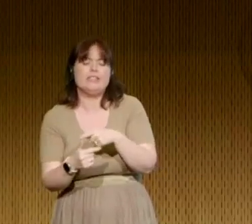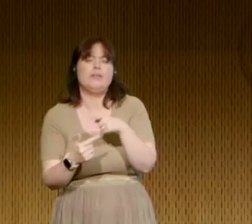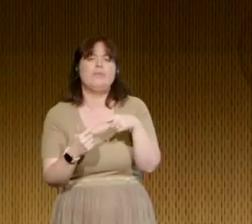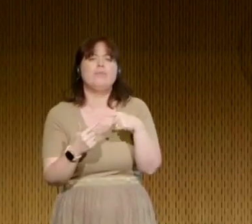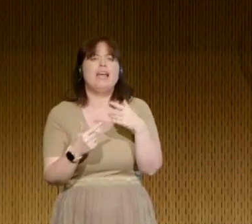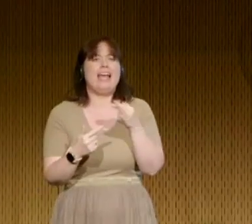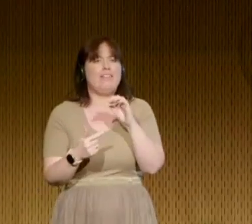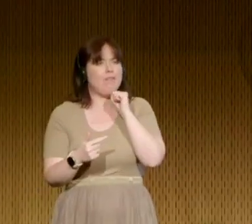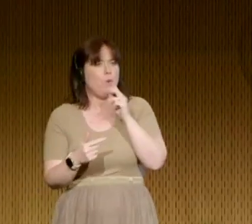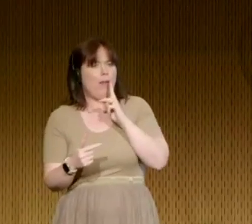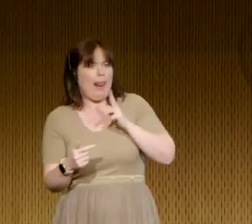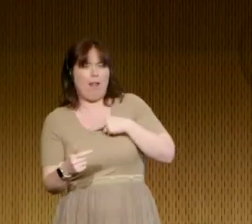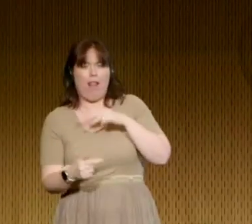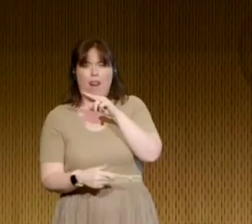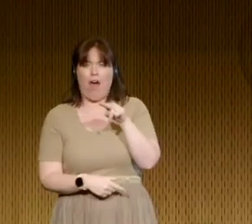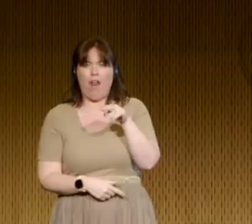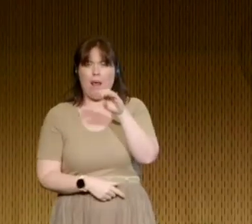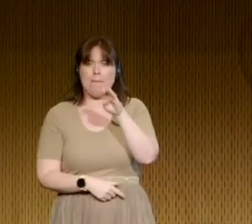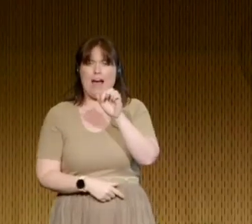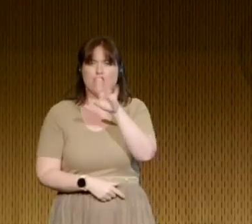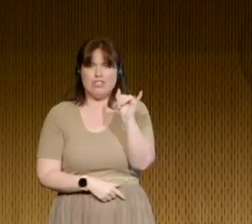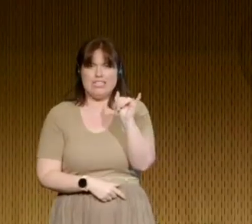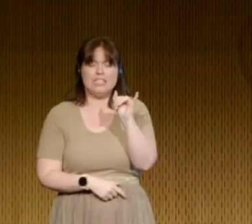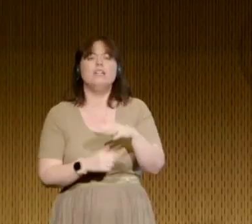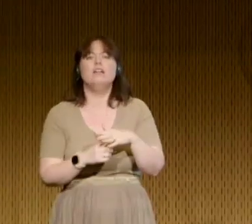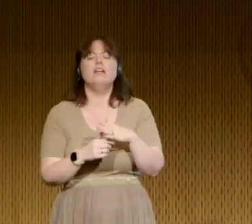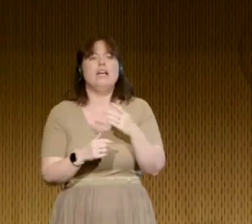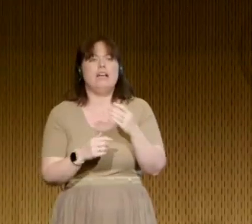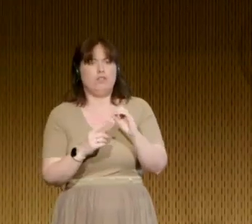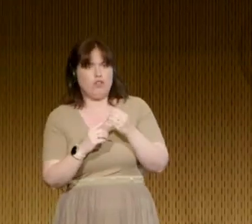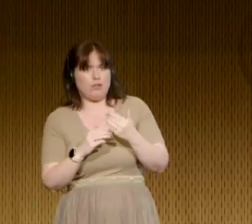being non-binary and trying to become pregnant? What might we know about being non-binary and what